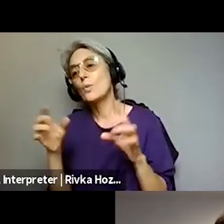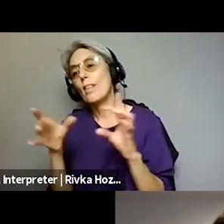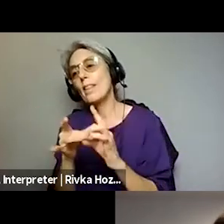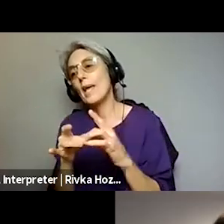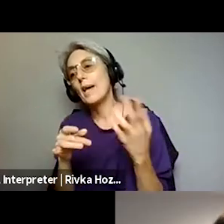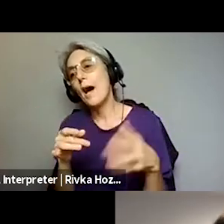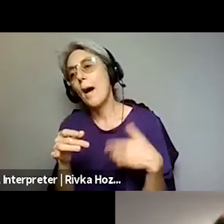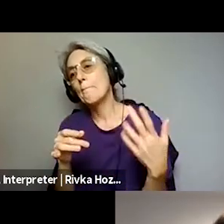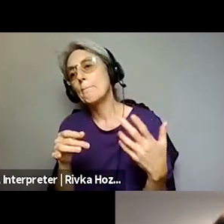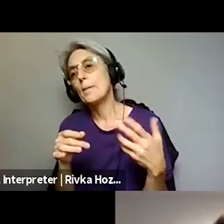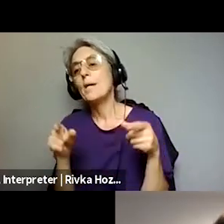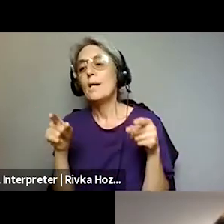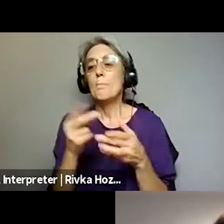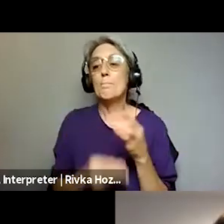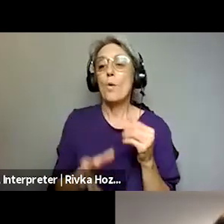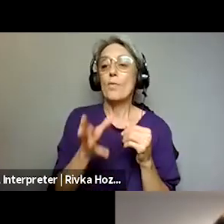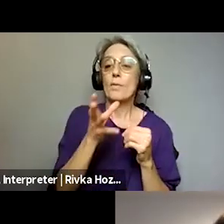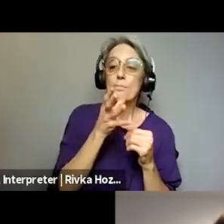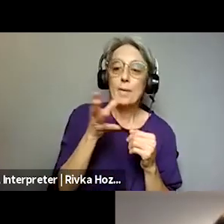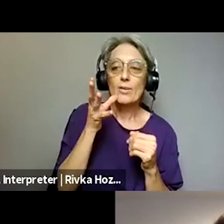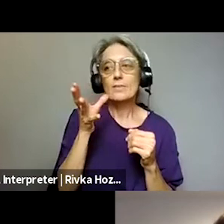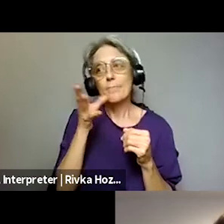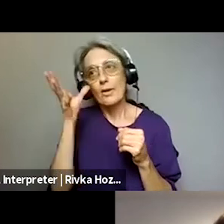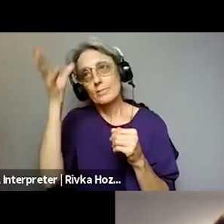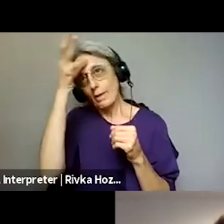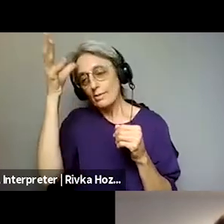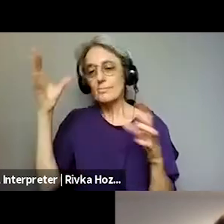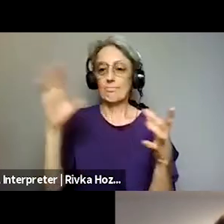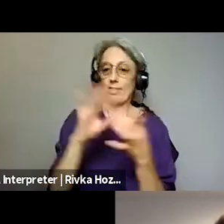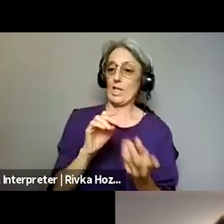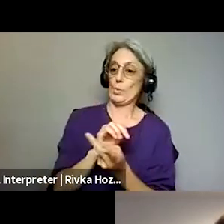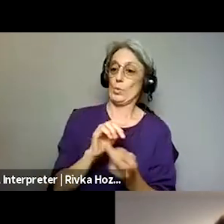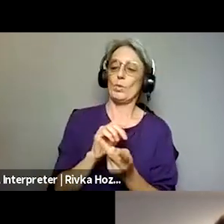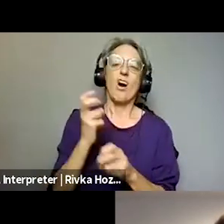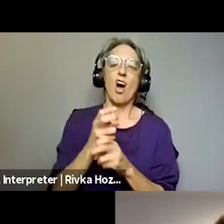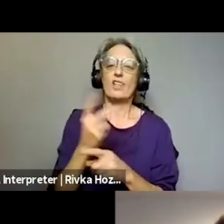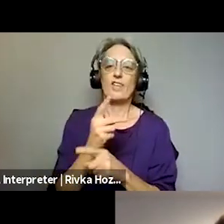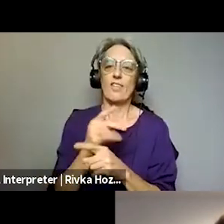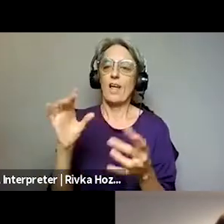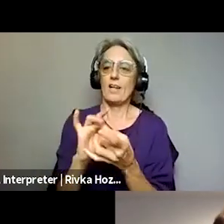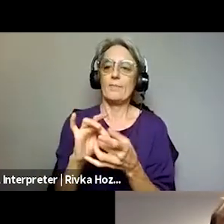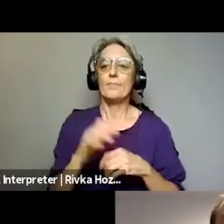parents but what we found a couple of things for example with women with intellectual disabilities